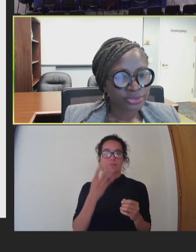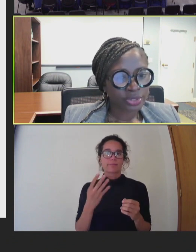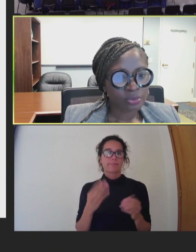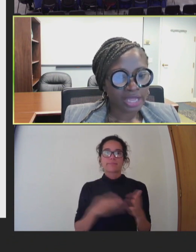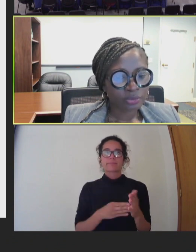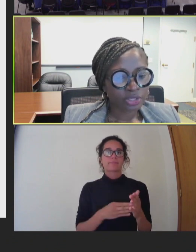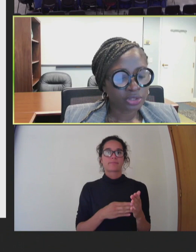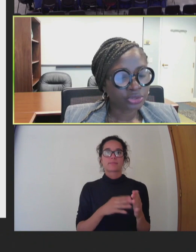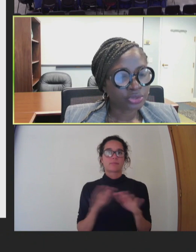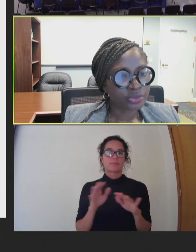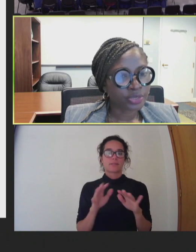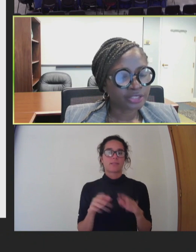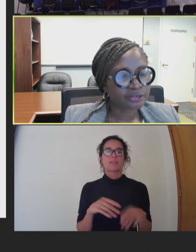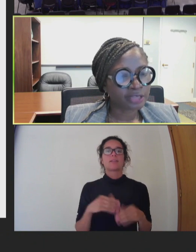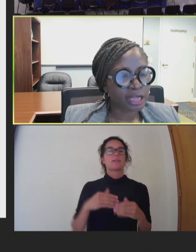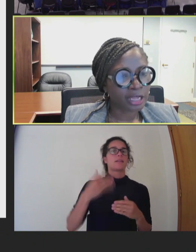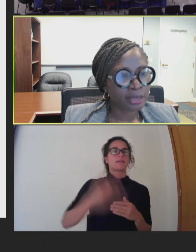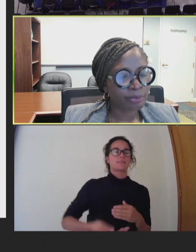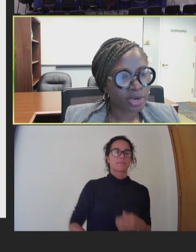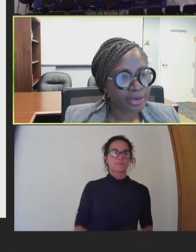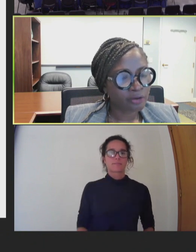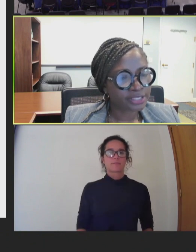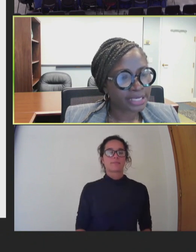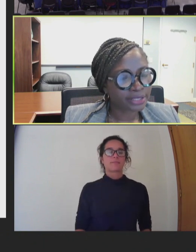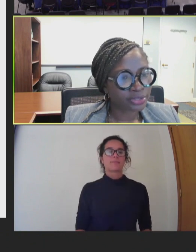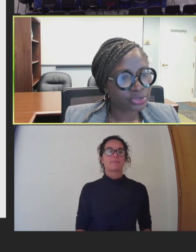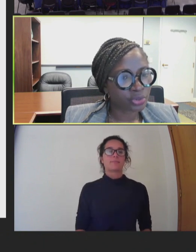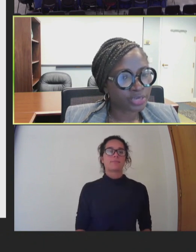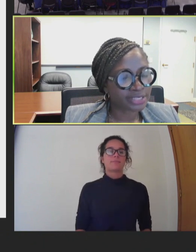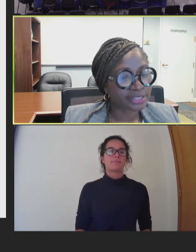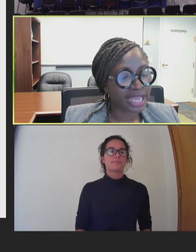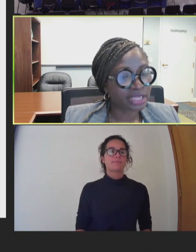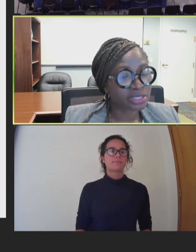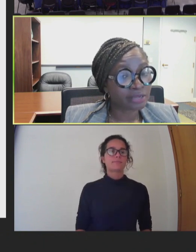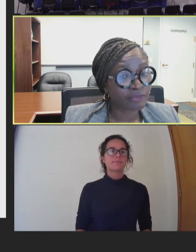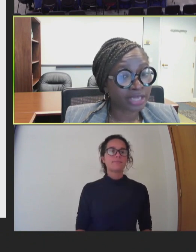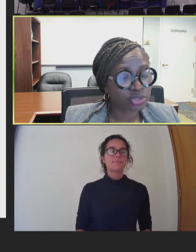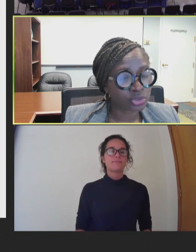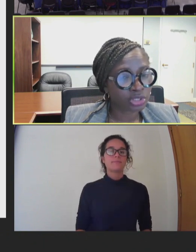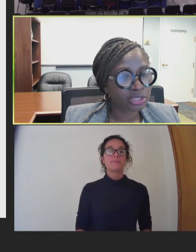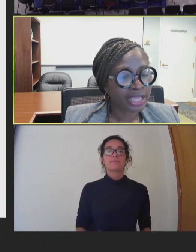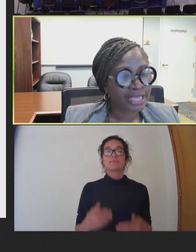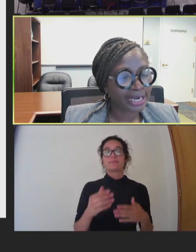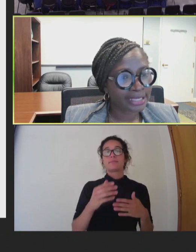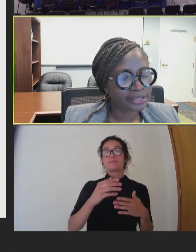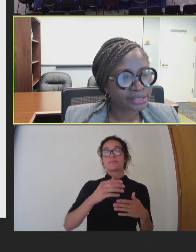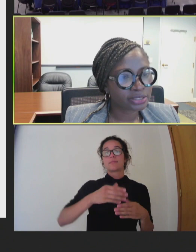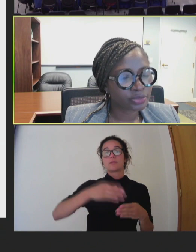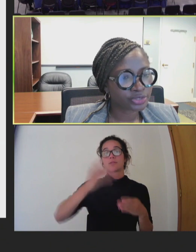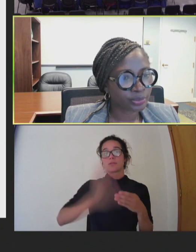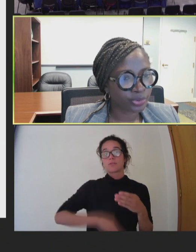So, I will conclude with, part of telling the story is the counterfactual analysis with support